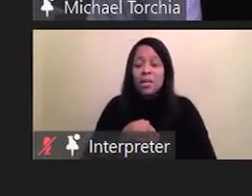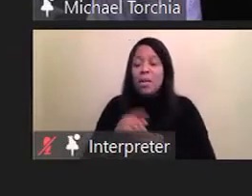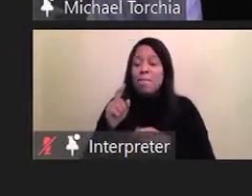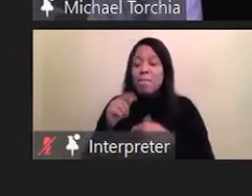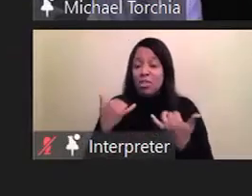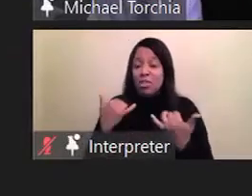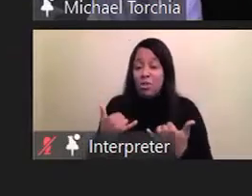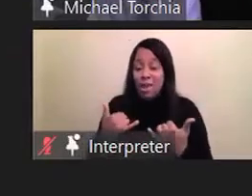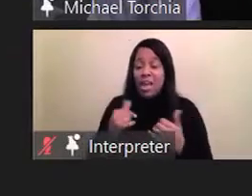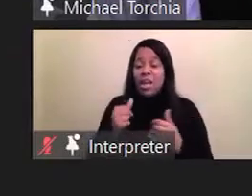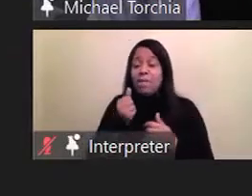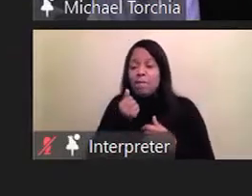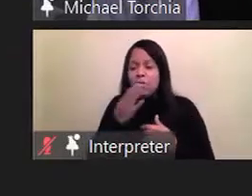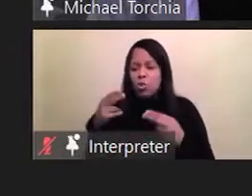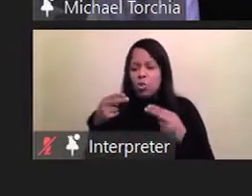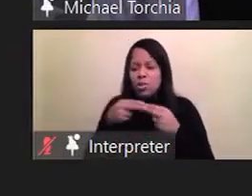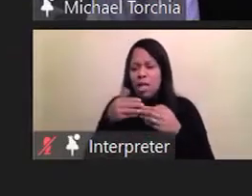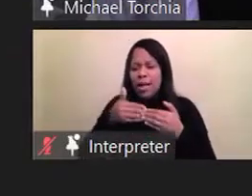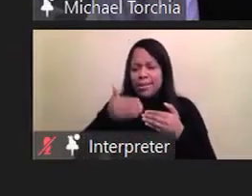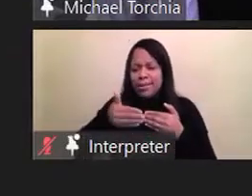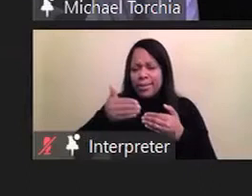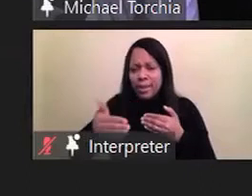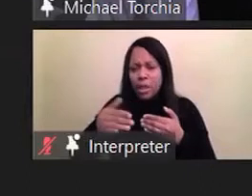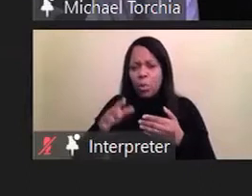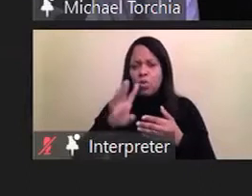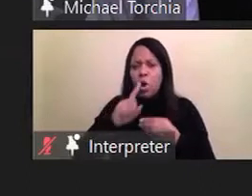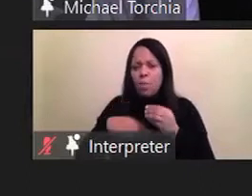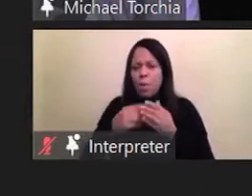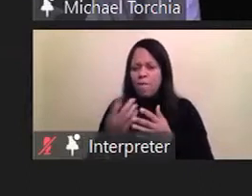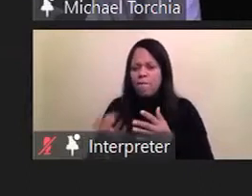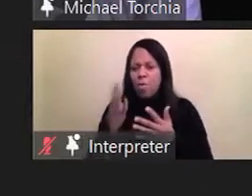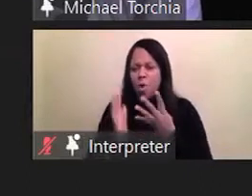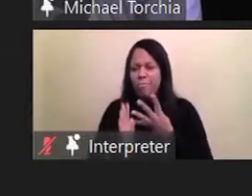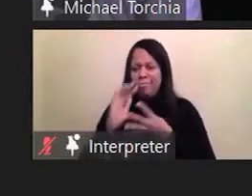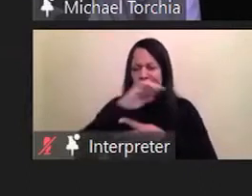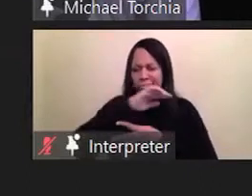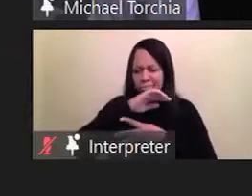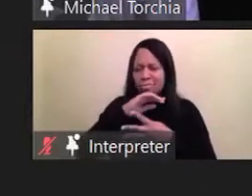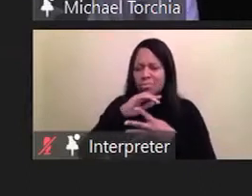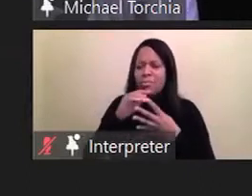we'll be outlining four of the most universal solutions that